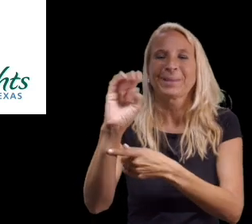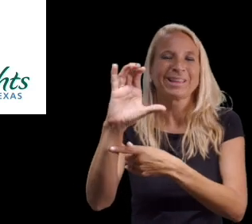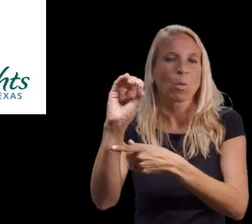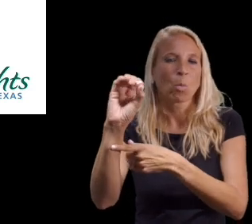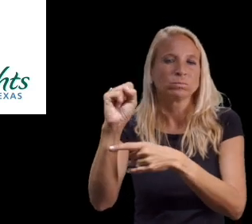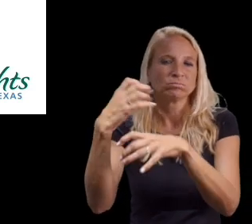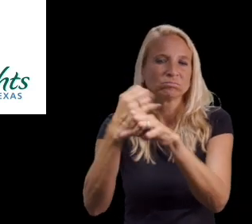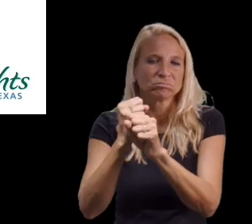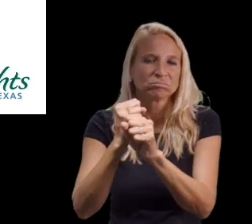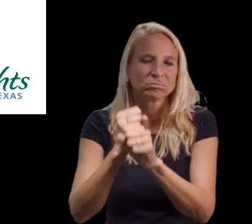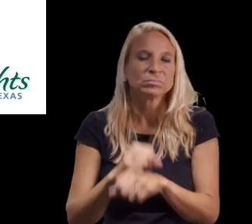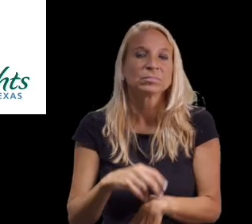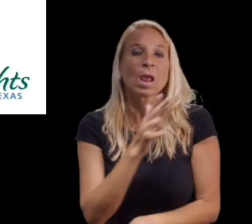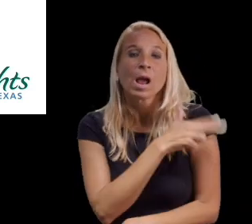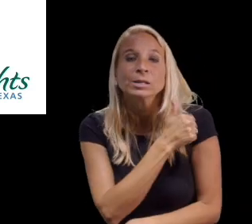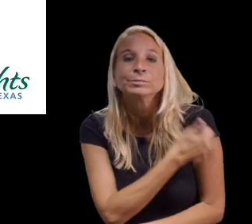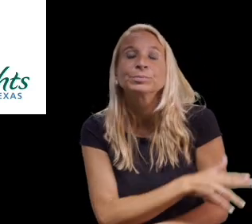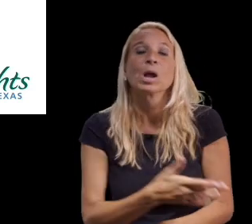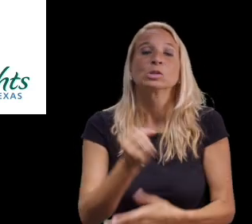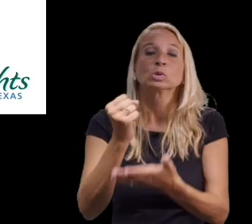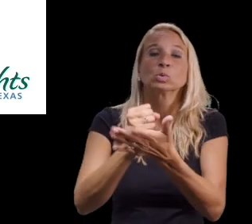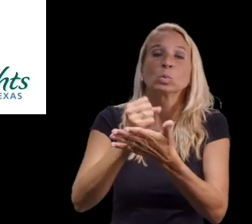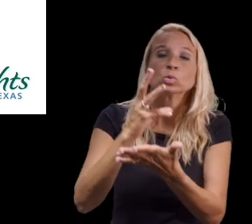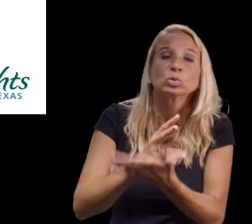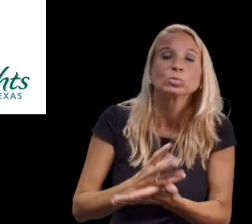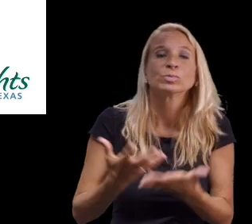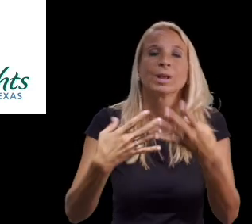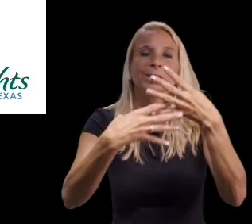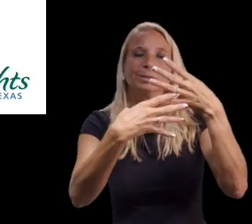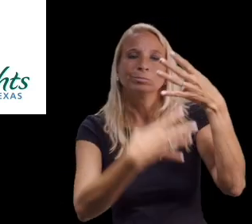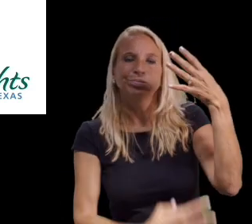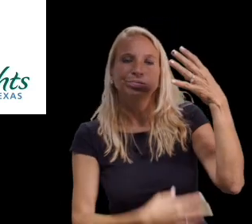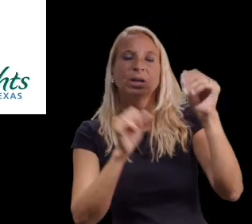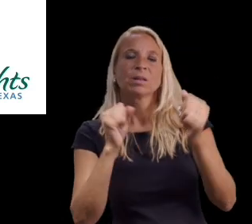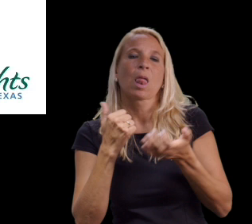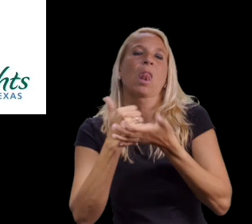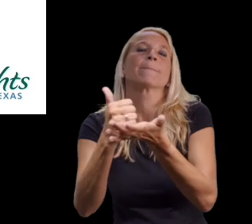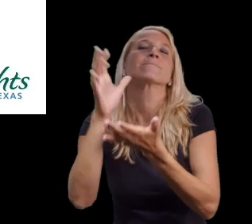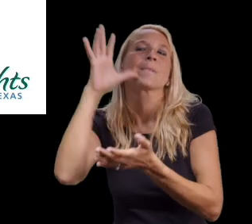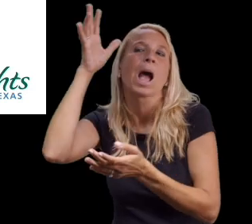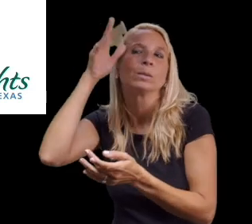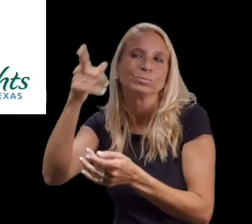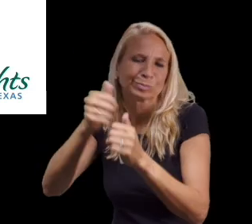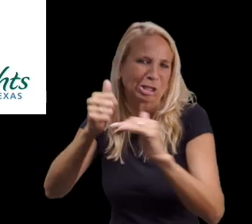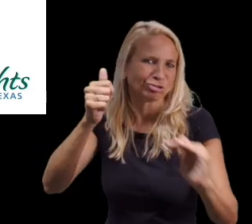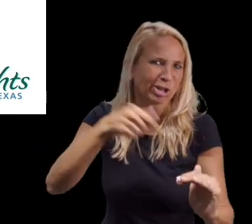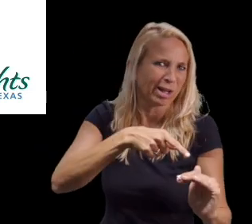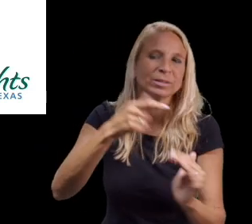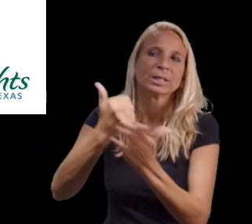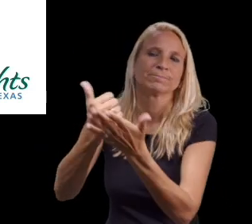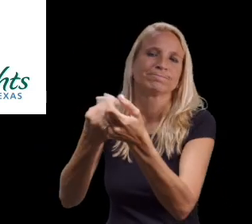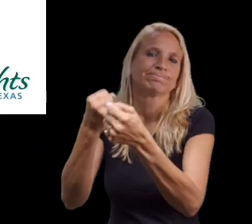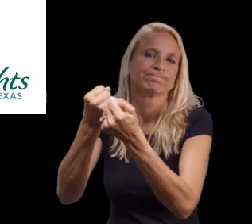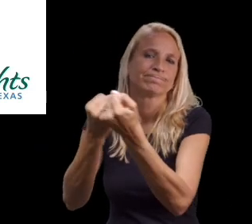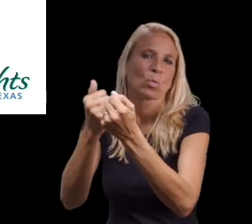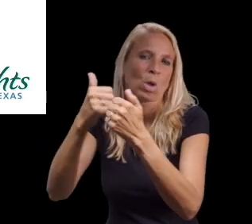MCOs, hospital social workers, et cetera can assist parents with this process.